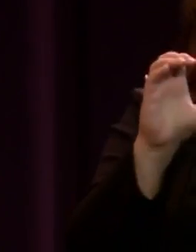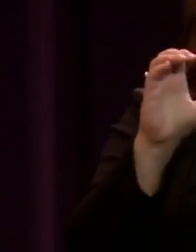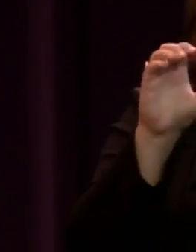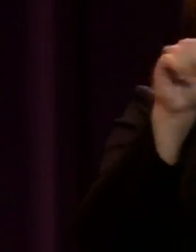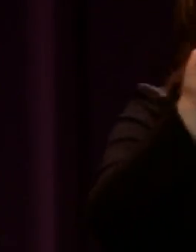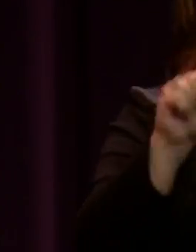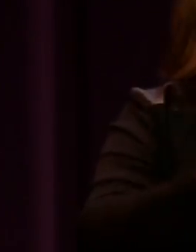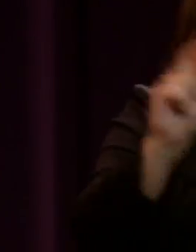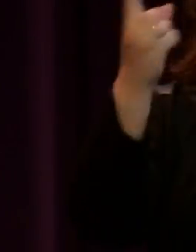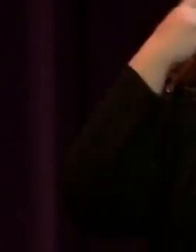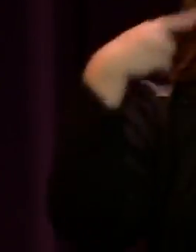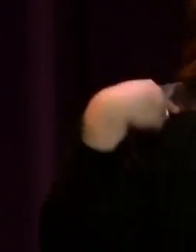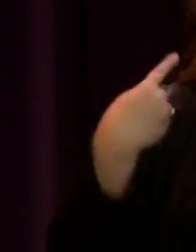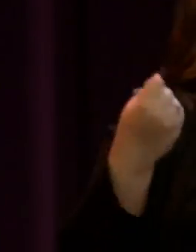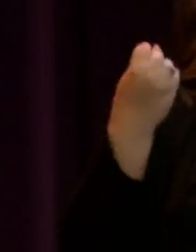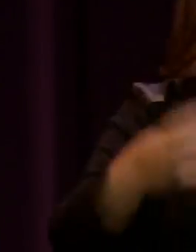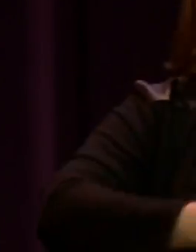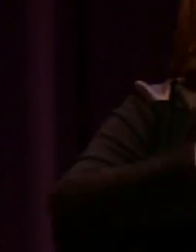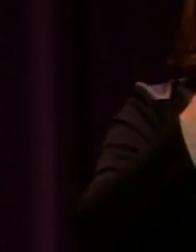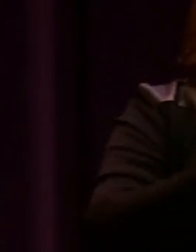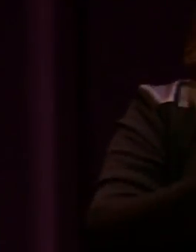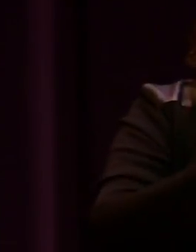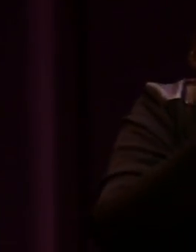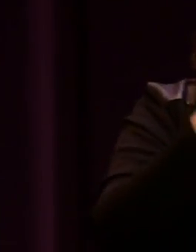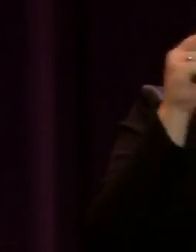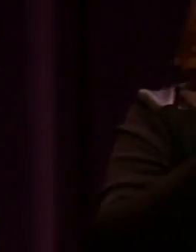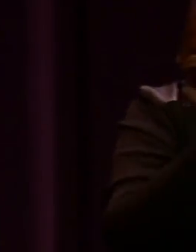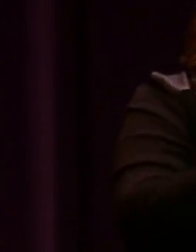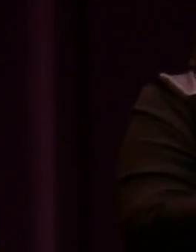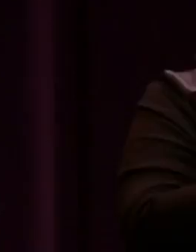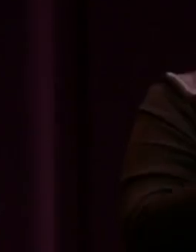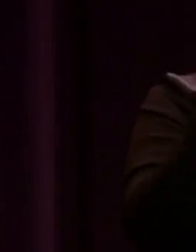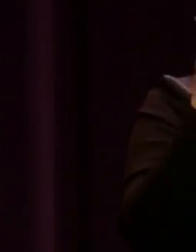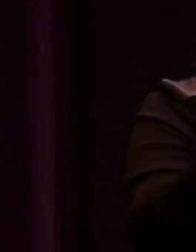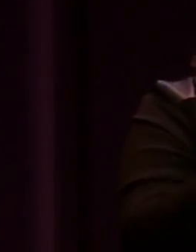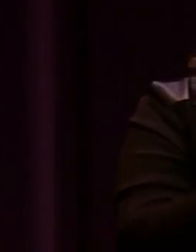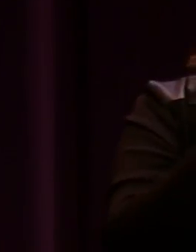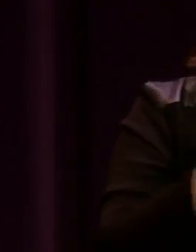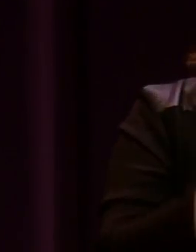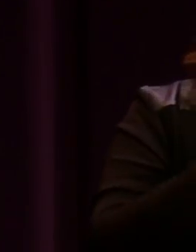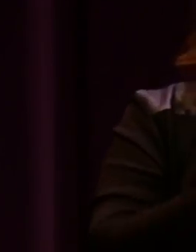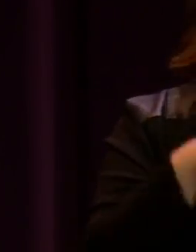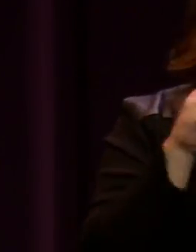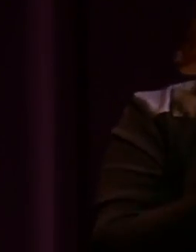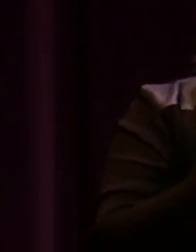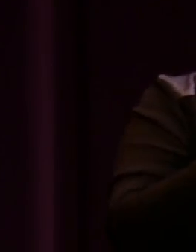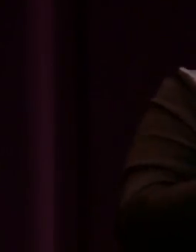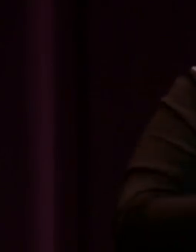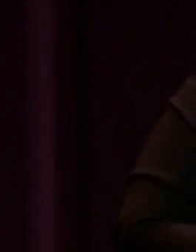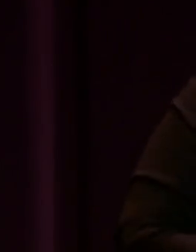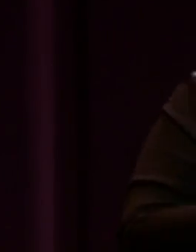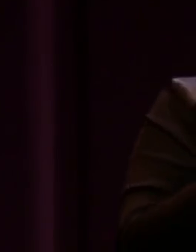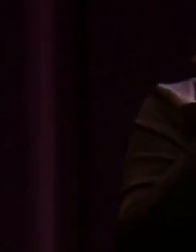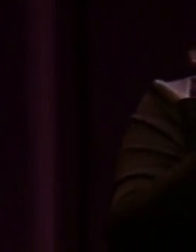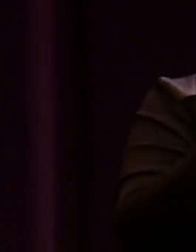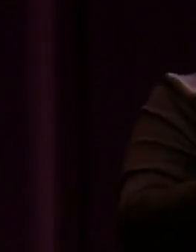LET'S LOOK AT THE EVIDENCE. THAT'S WHAT LAWYERS DO. FOR MORE THAN 15 YEARS NOW, WE BALANCED OUR BUDGET.